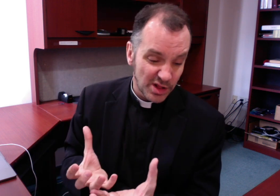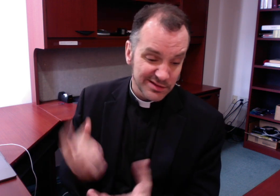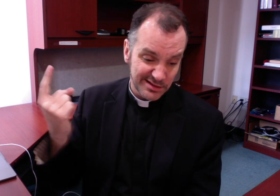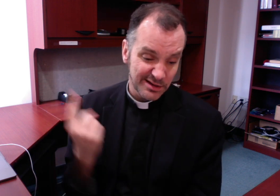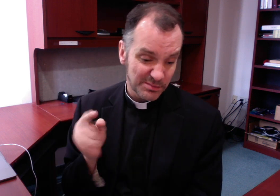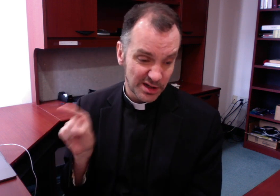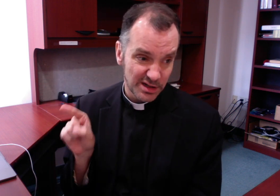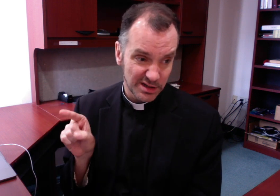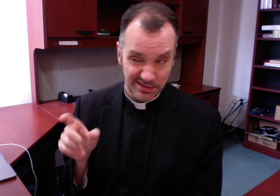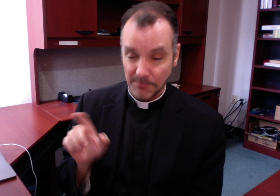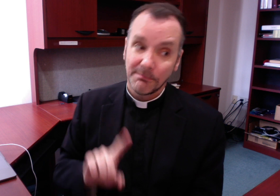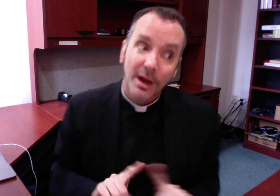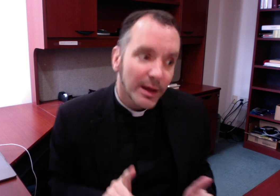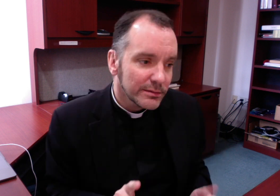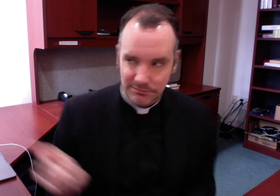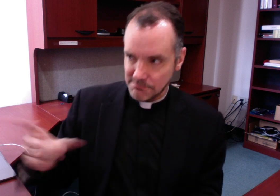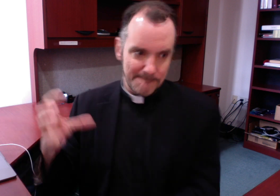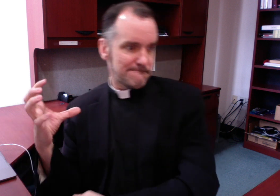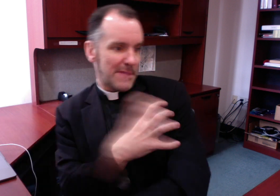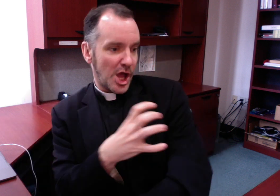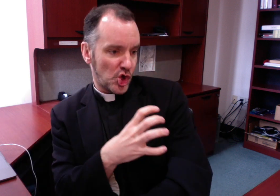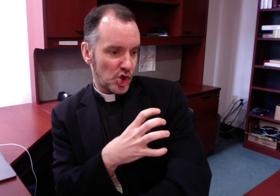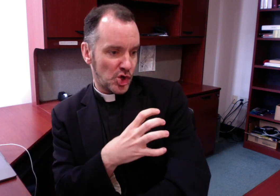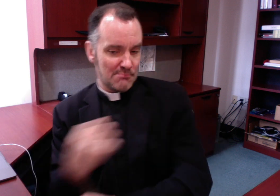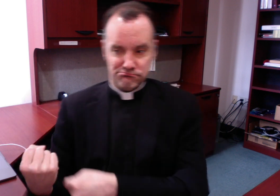He has no power over me,